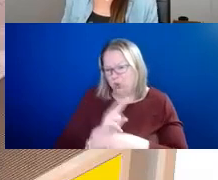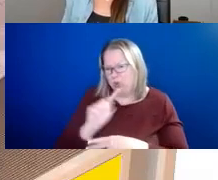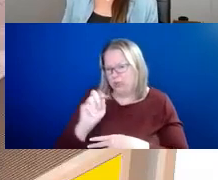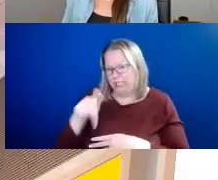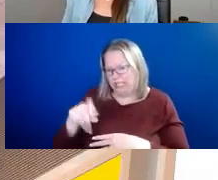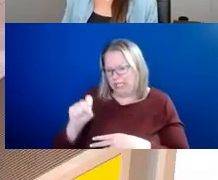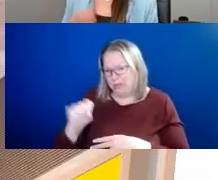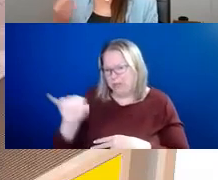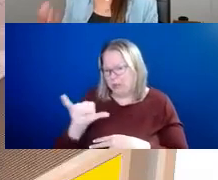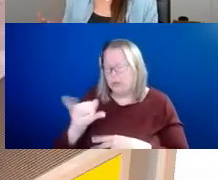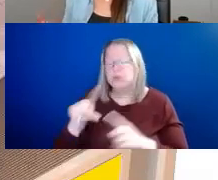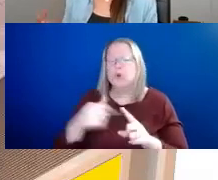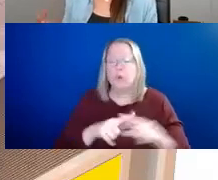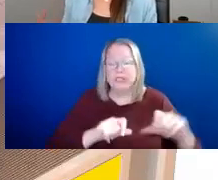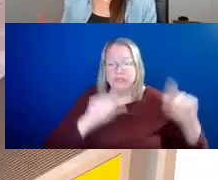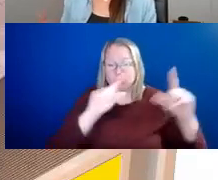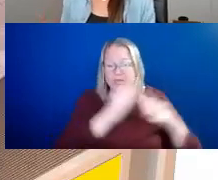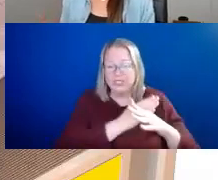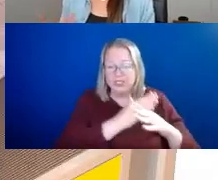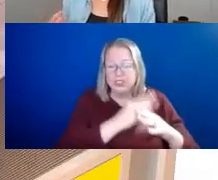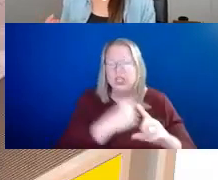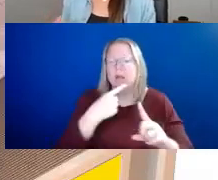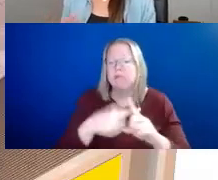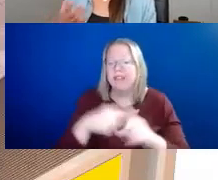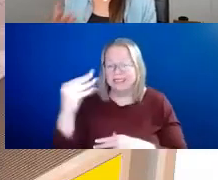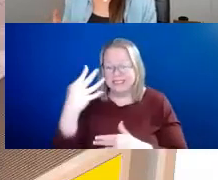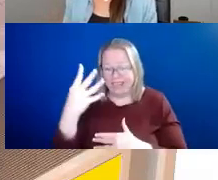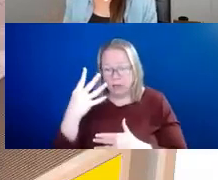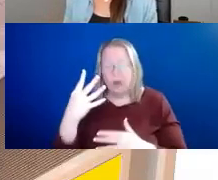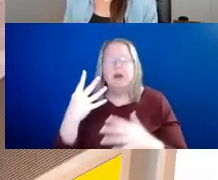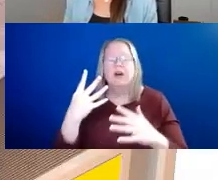are sharing your screen and your camera 12:55:32 , it starts to use a lot of